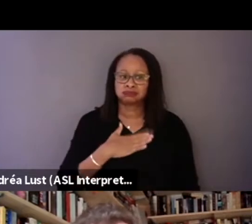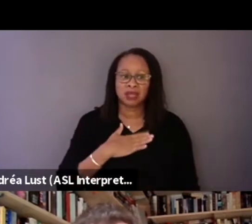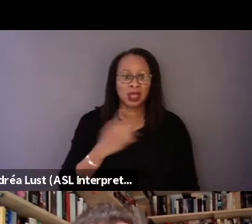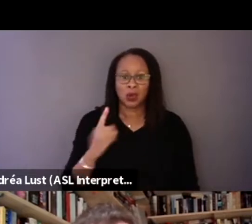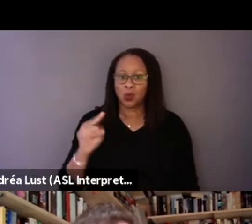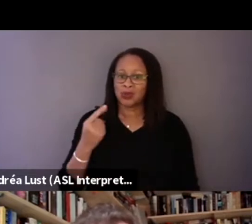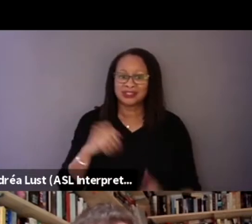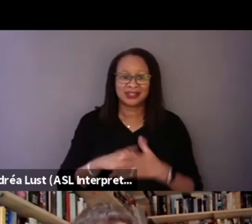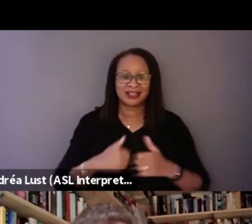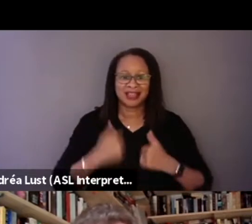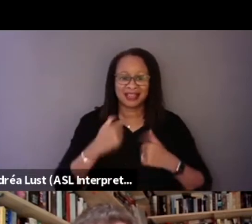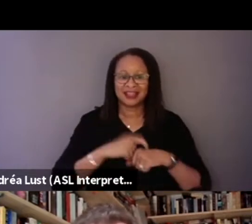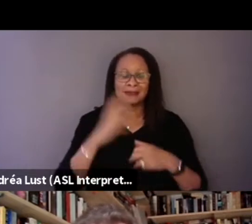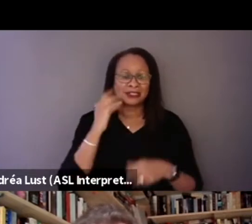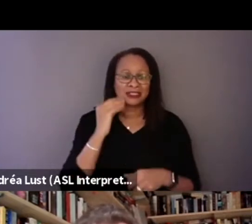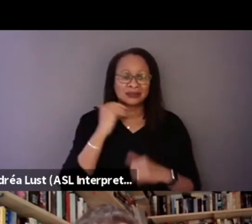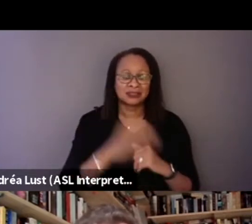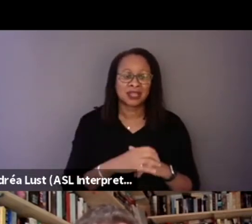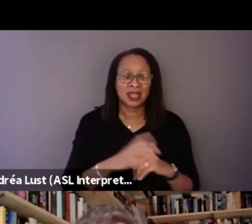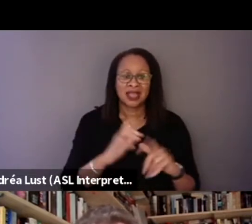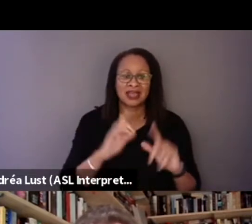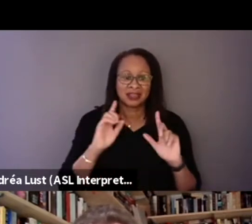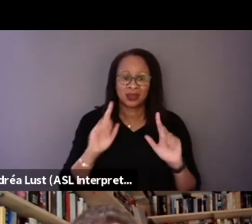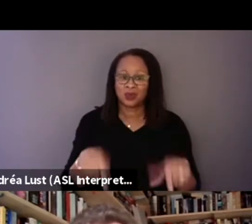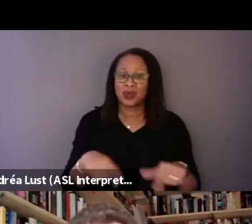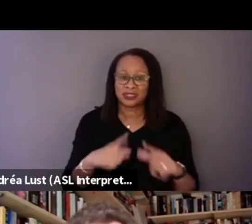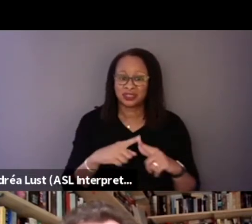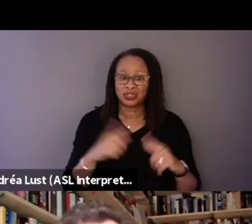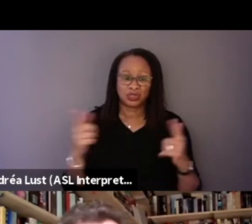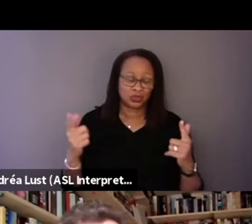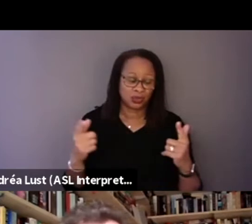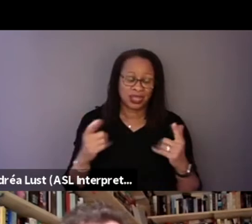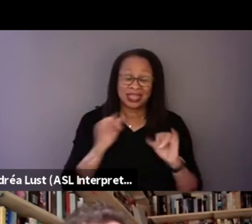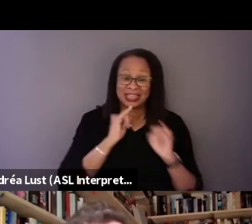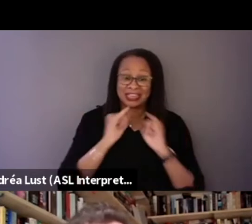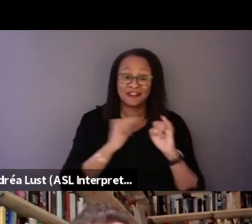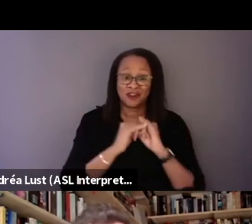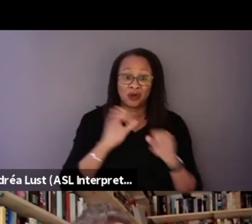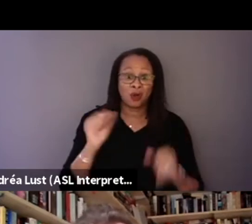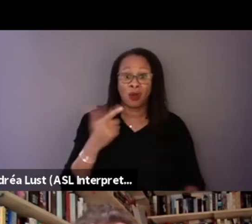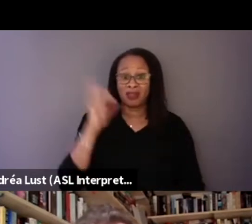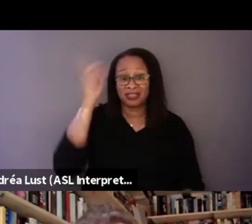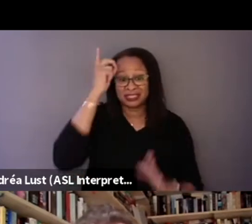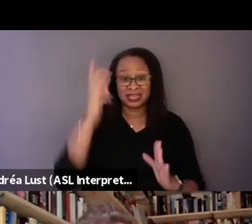And then he went on to interview all the democratic presidential candidates which still truly blows my mind.